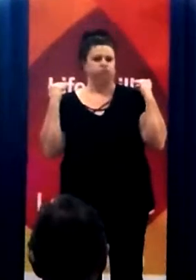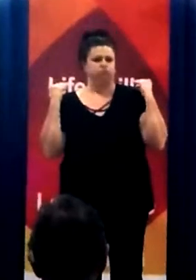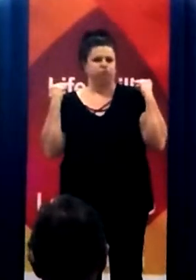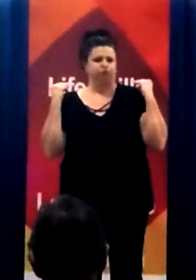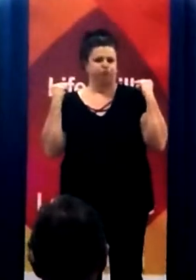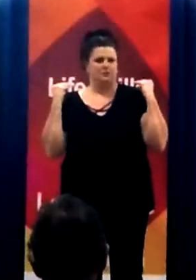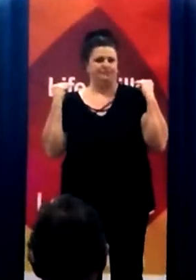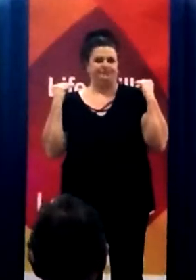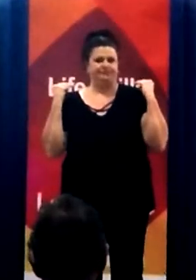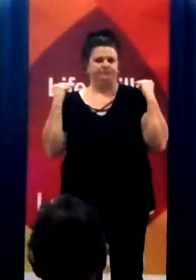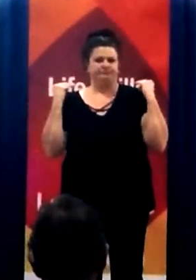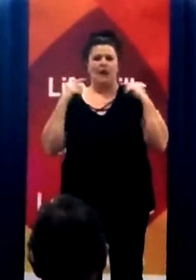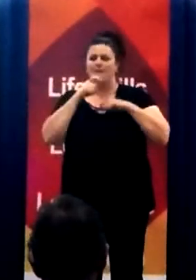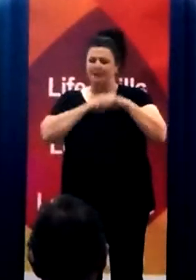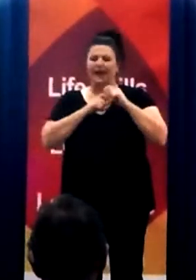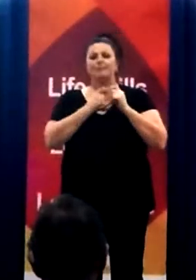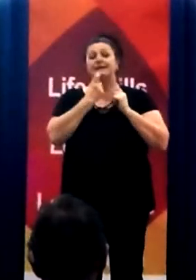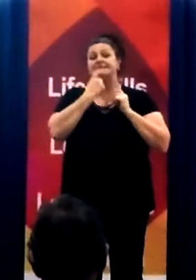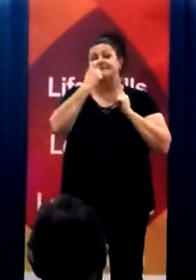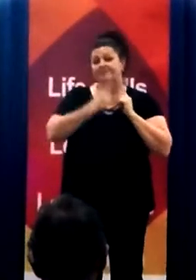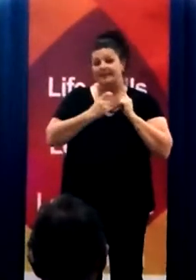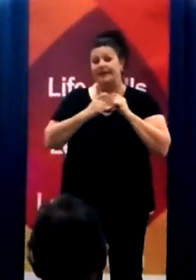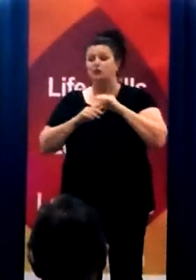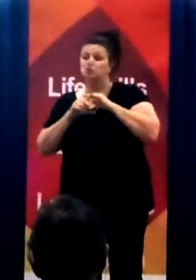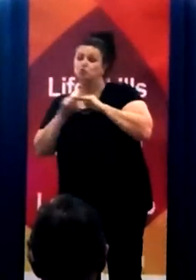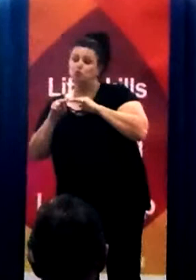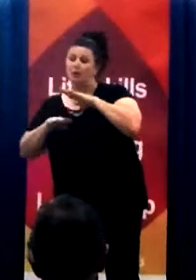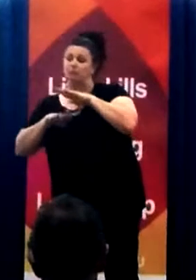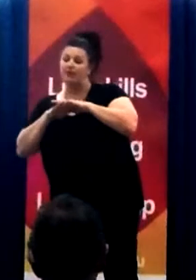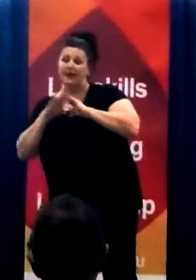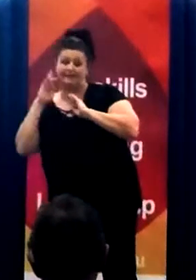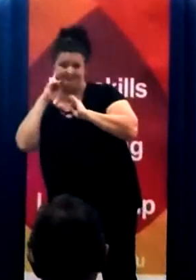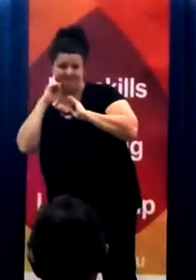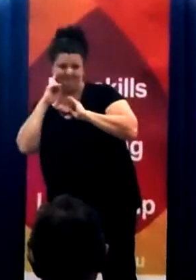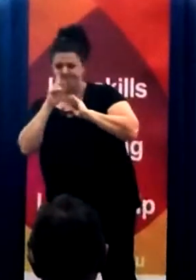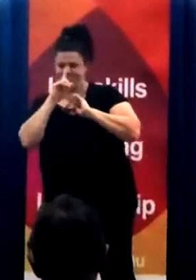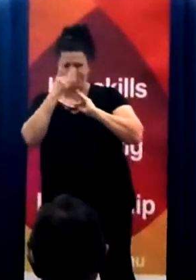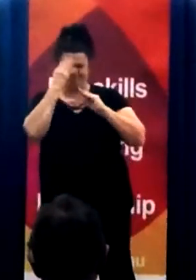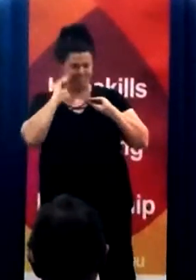I became severely profoundly Deaf, unable to continue teaching.